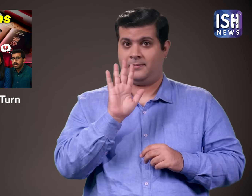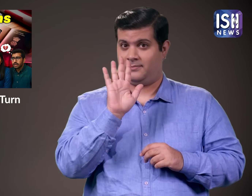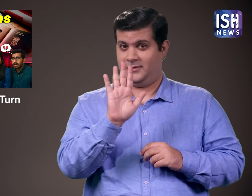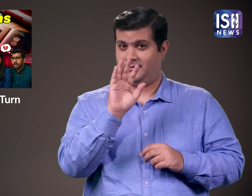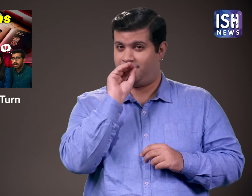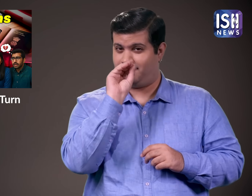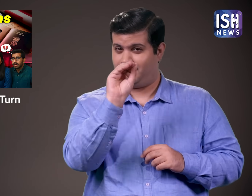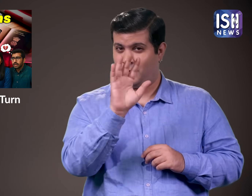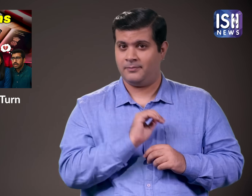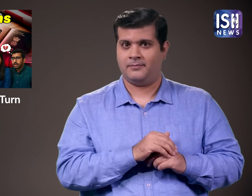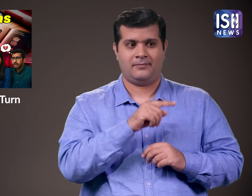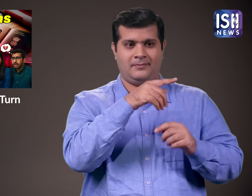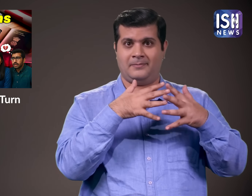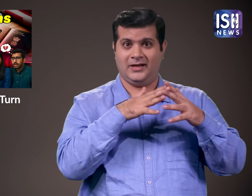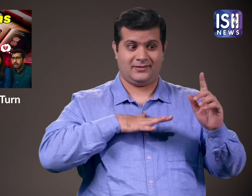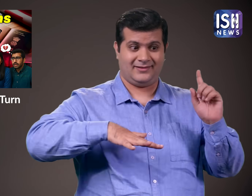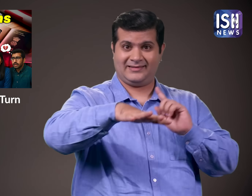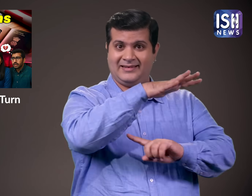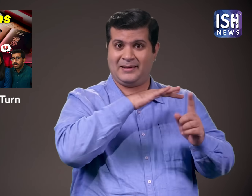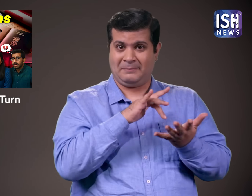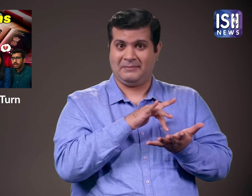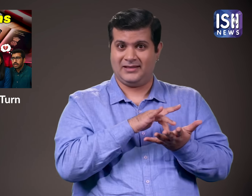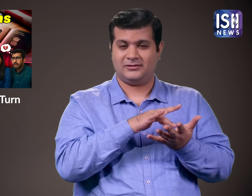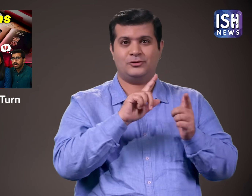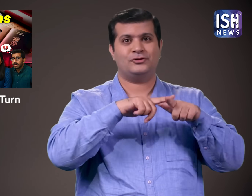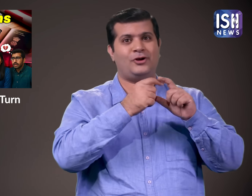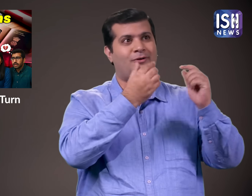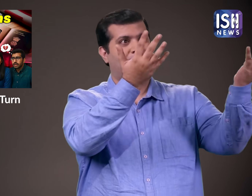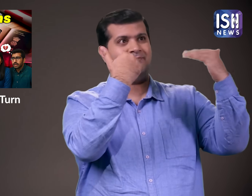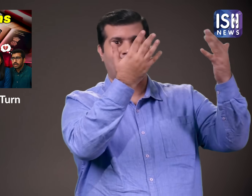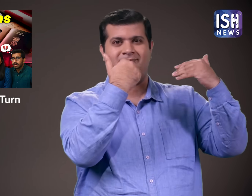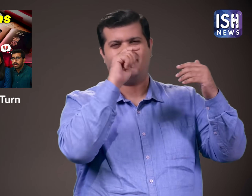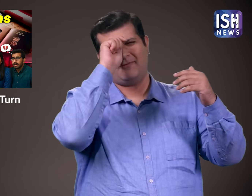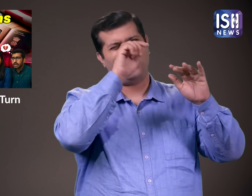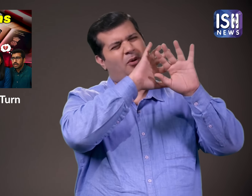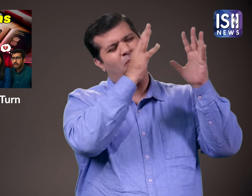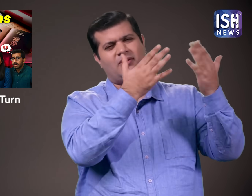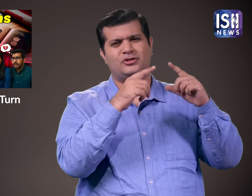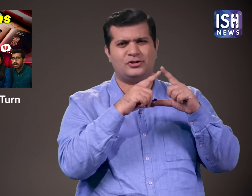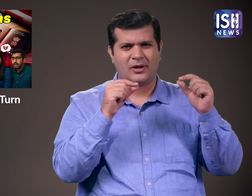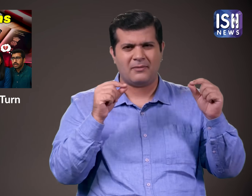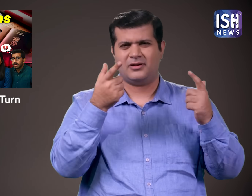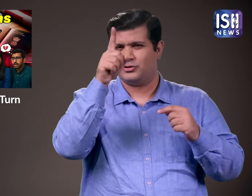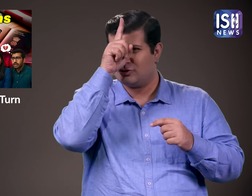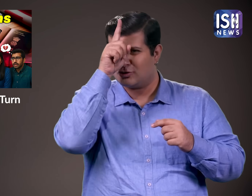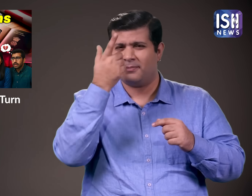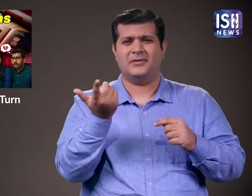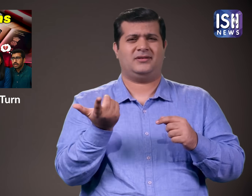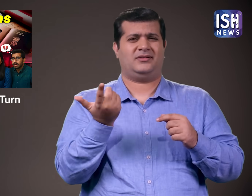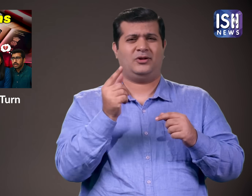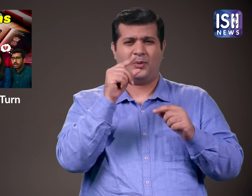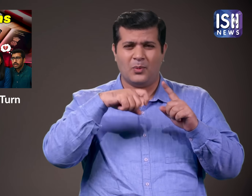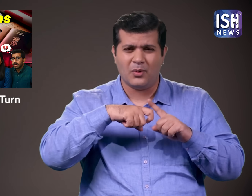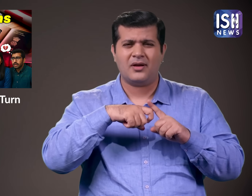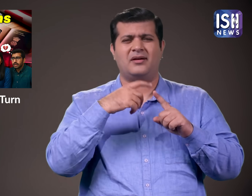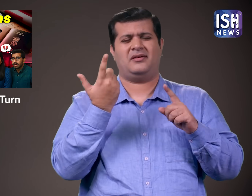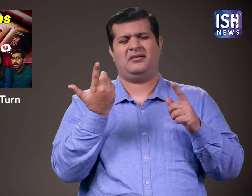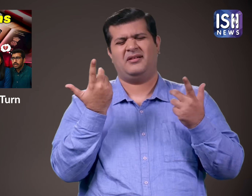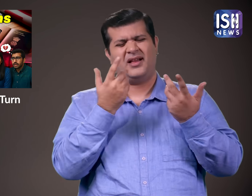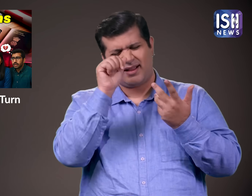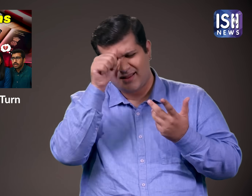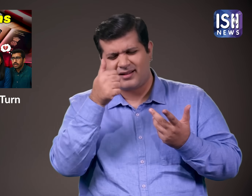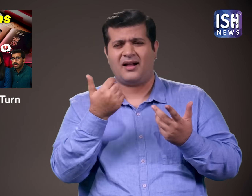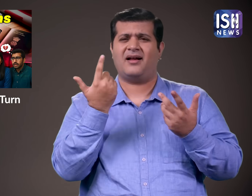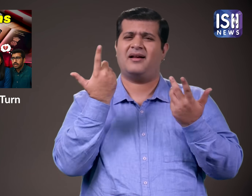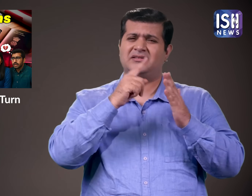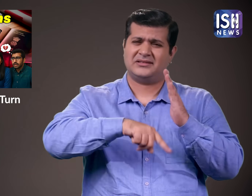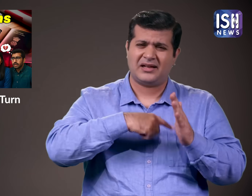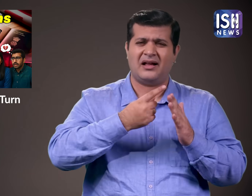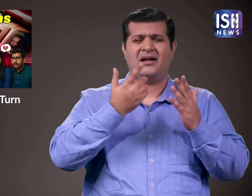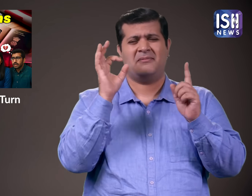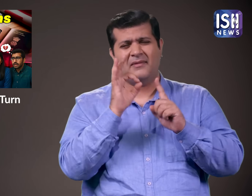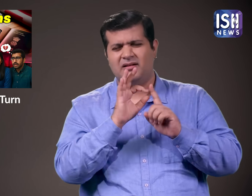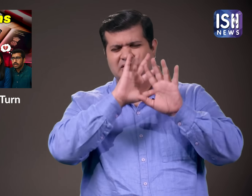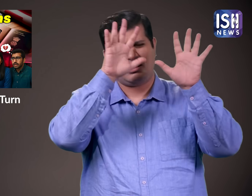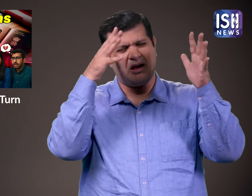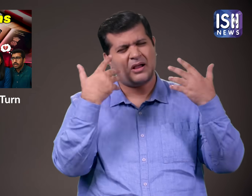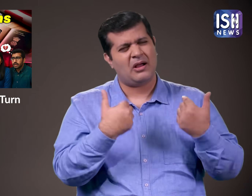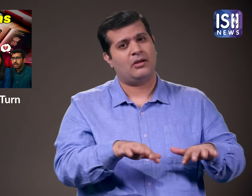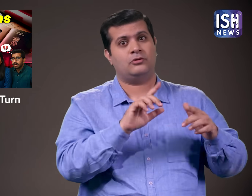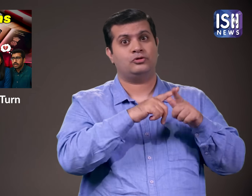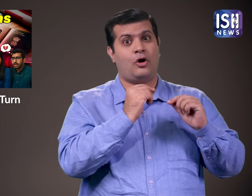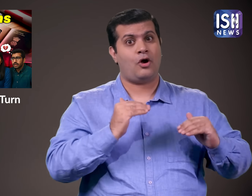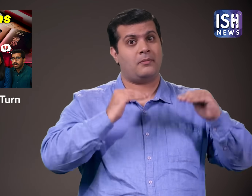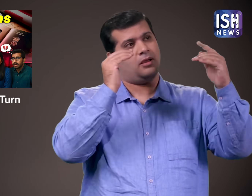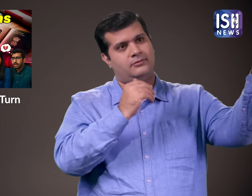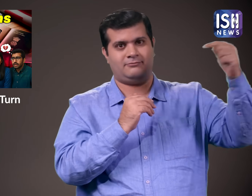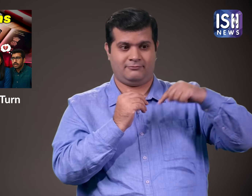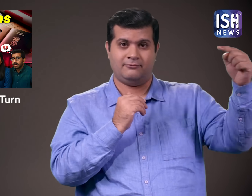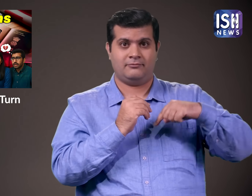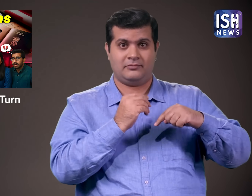But many people from countries like Japan, Germany, the UK, India, and Pakistan come to the U.S. for work opportunities,